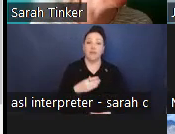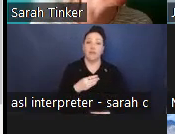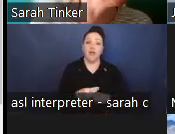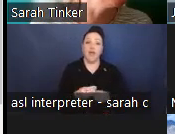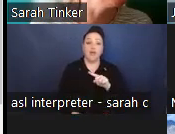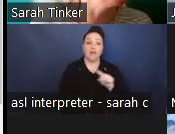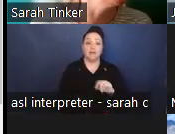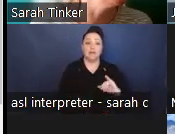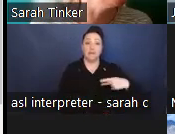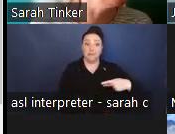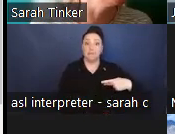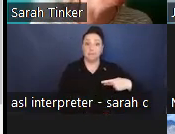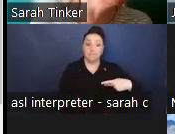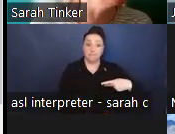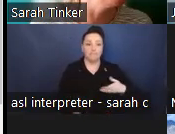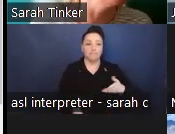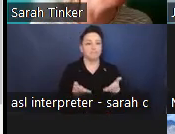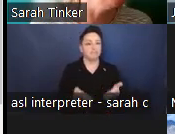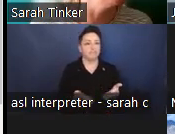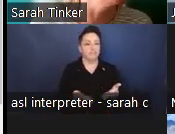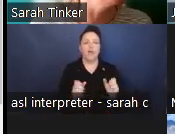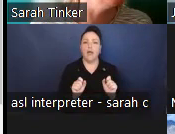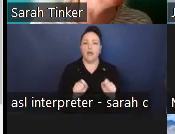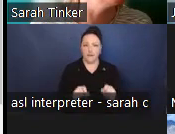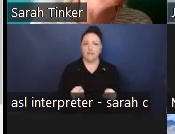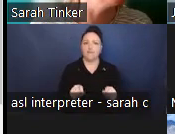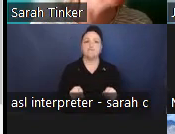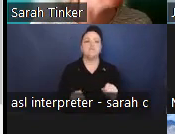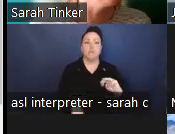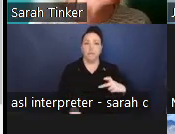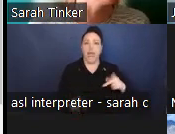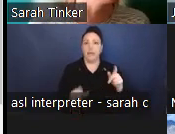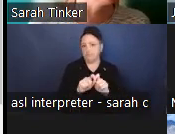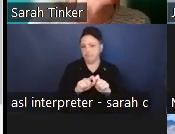to adjust and I can zoom in and find office and get details for that office or get directions